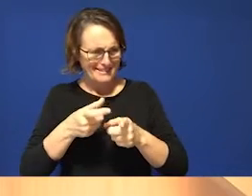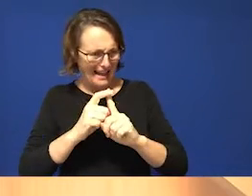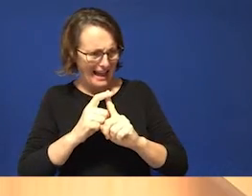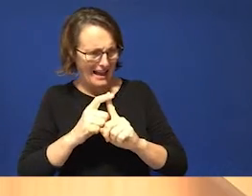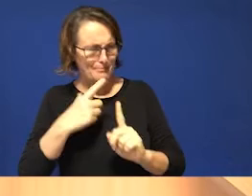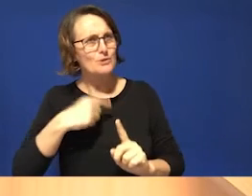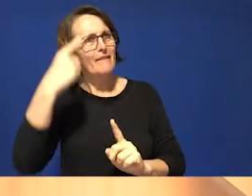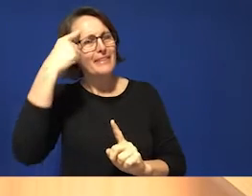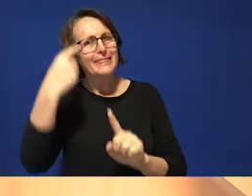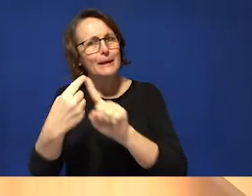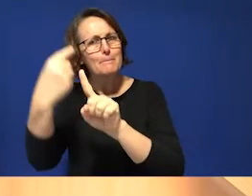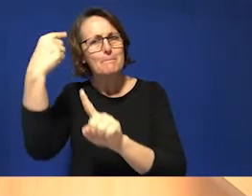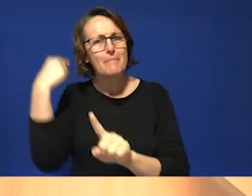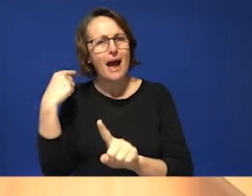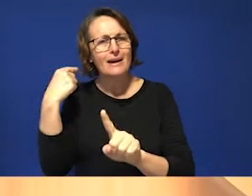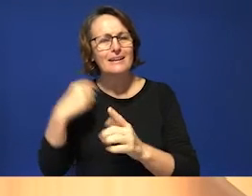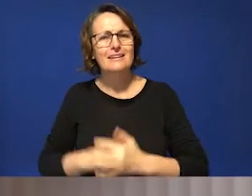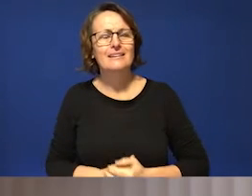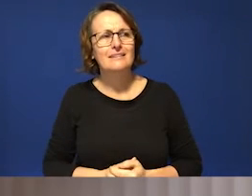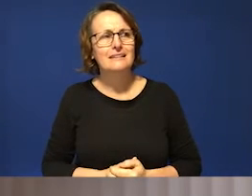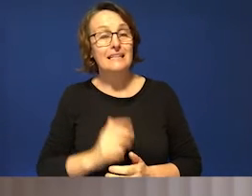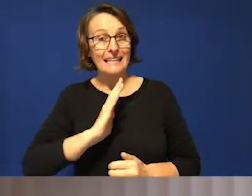And I sort of, when you go back and sort of you think about it,